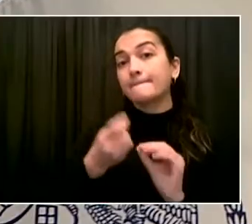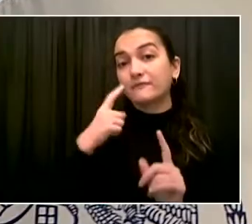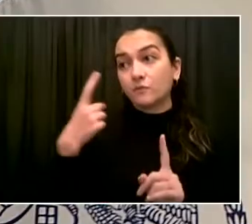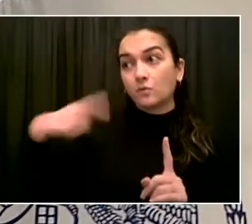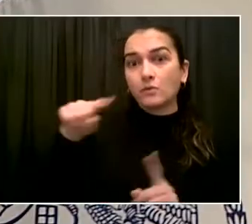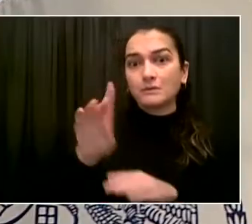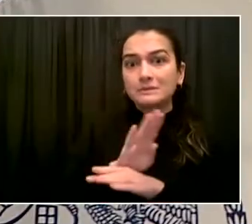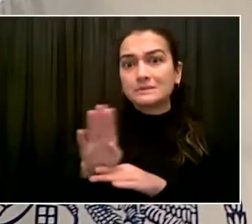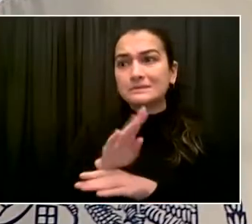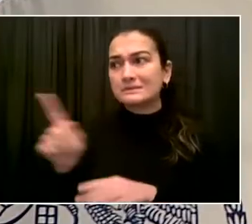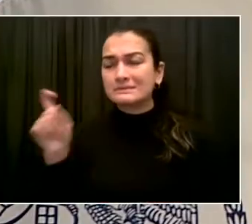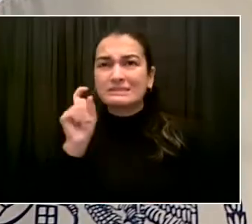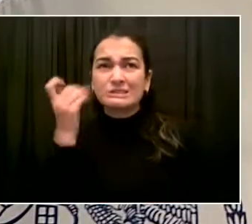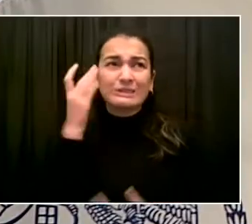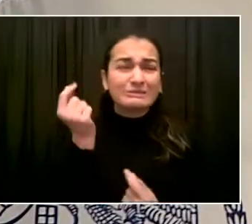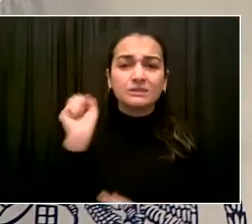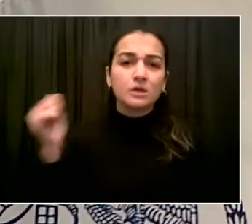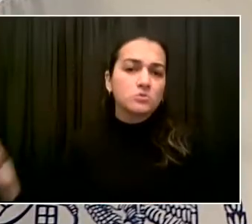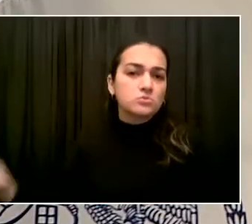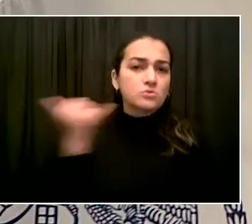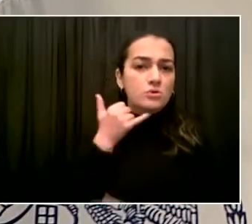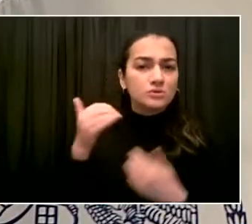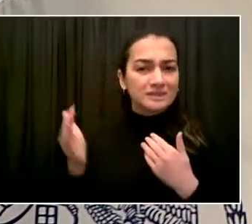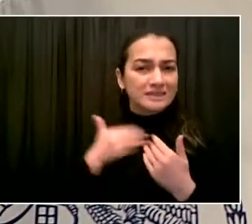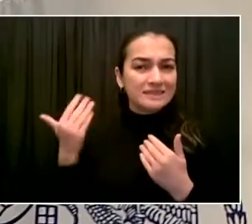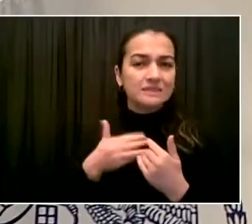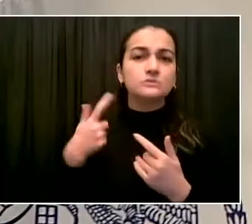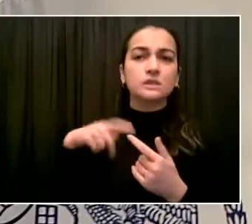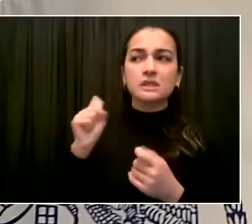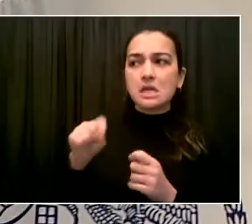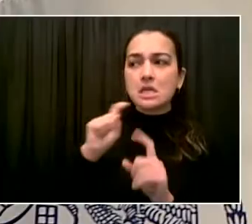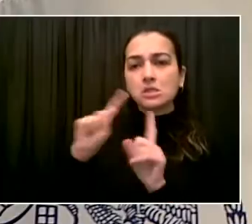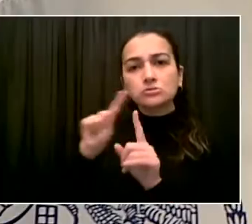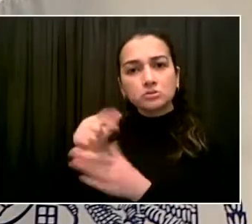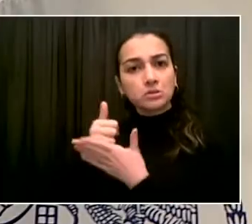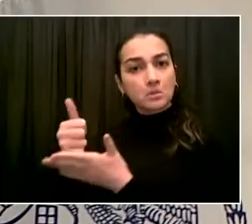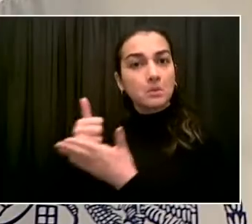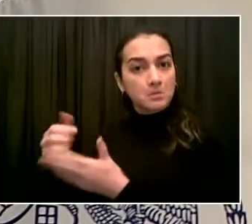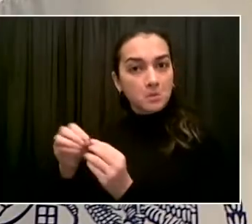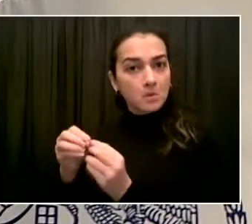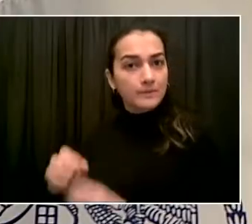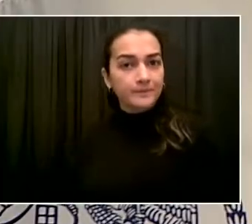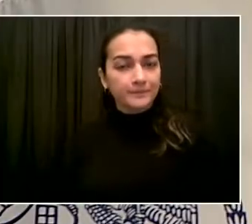EDUCATING, WE WILL HAVE A CALL CENTRE FOR CONCERNS, WE WILL WORKER PEOPLE. THE GOAL IS TO GET THEM TRHEE N IA Y WATHAT